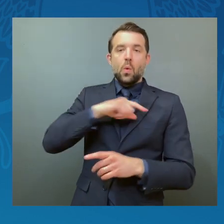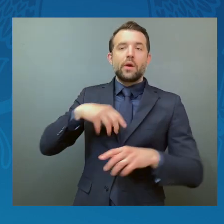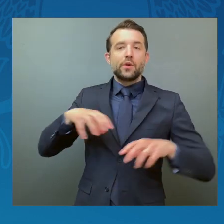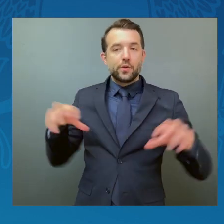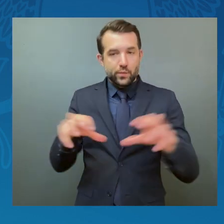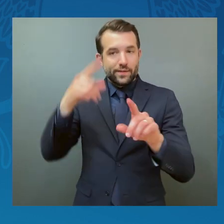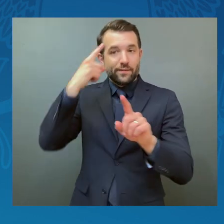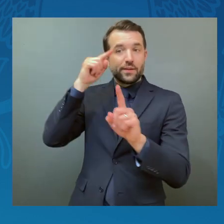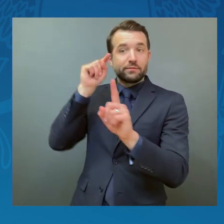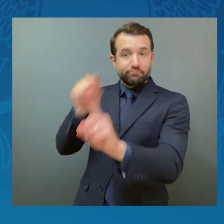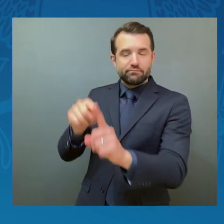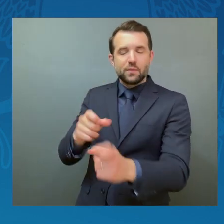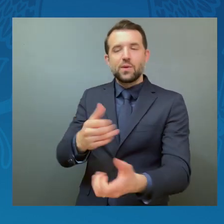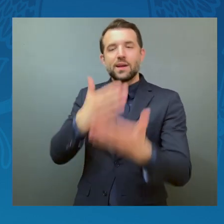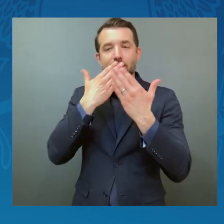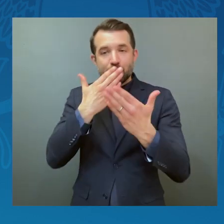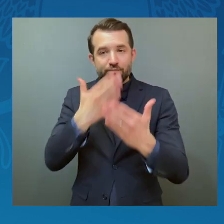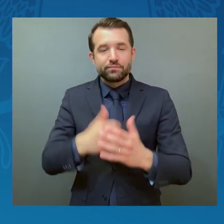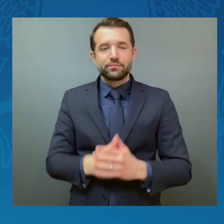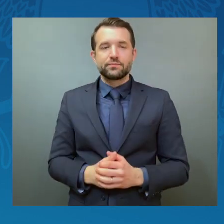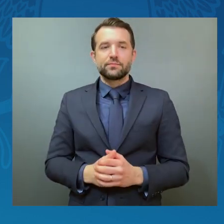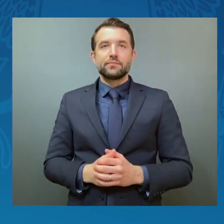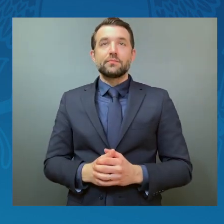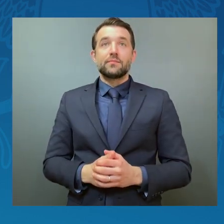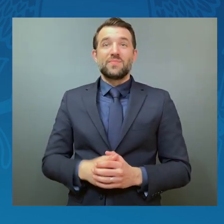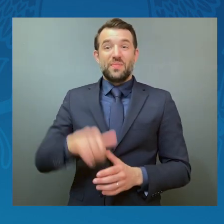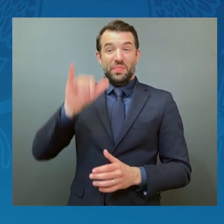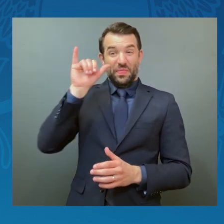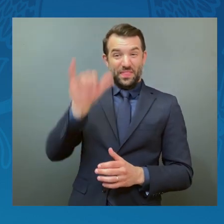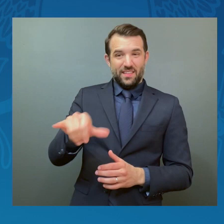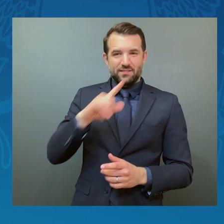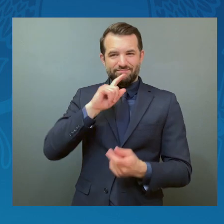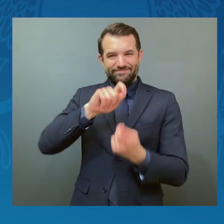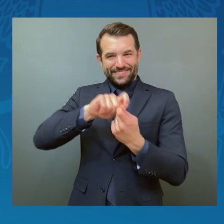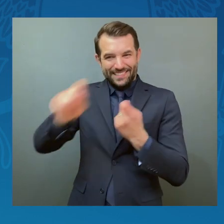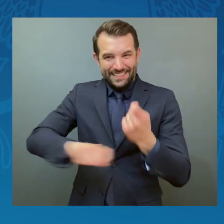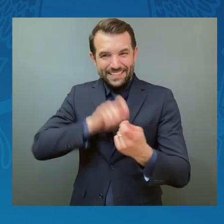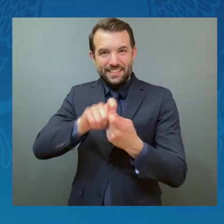That's exactly how we're focused on making sure our veterans have what they need,